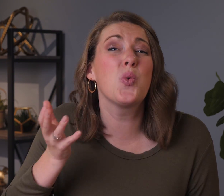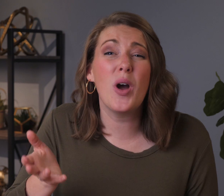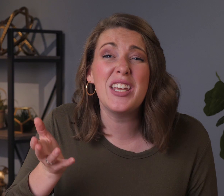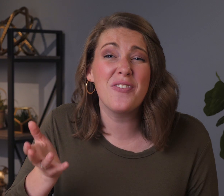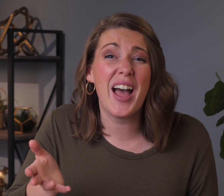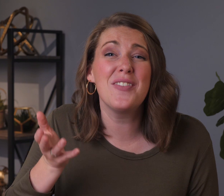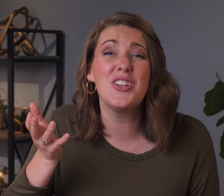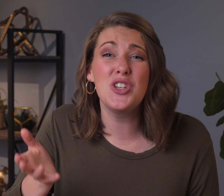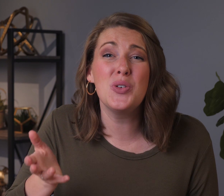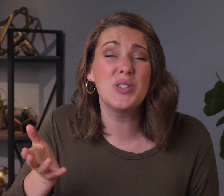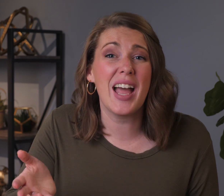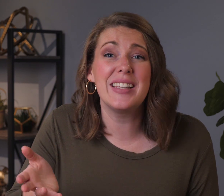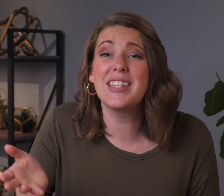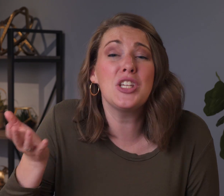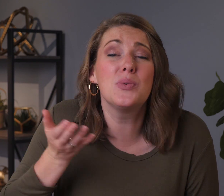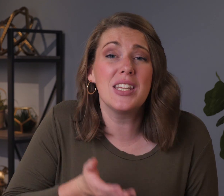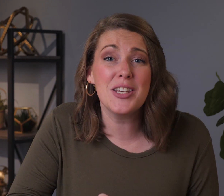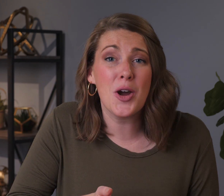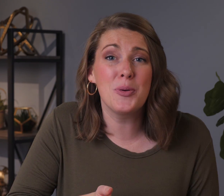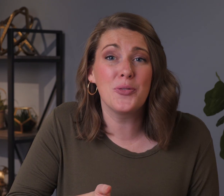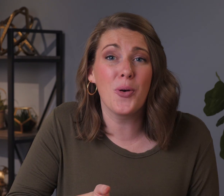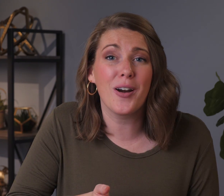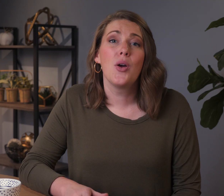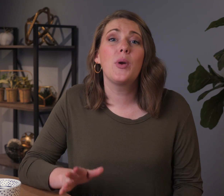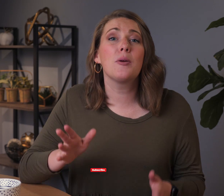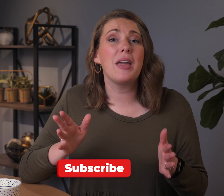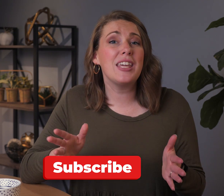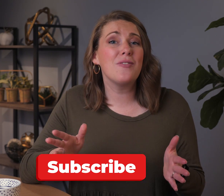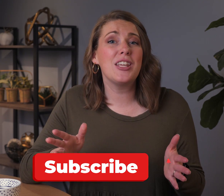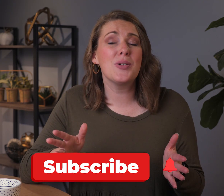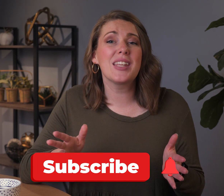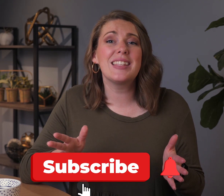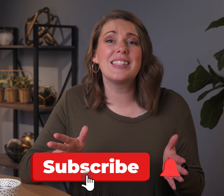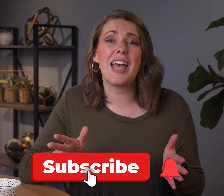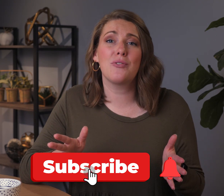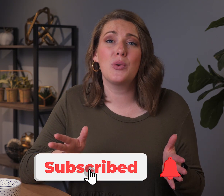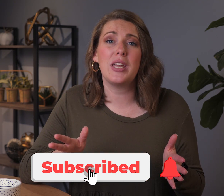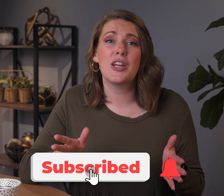25 new signs that you didn't know before. We are making videos like this every week